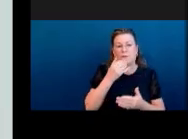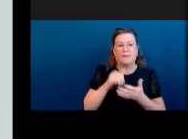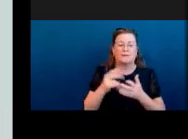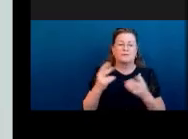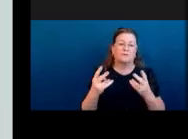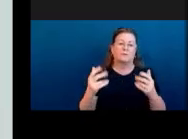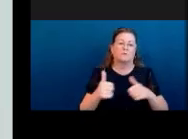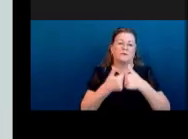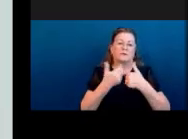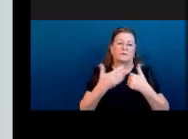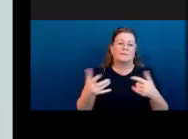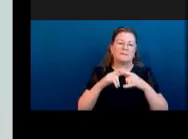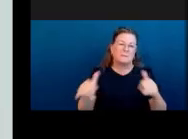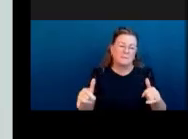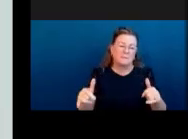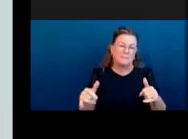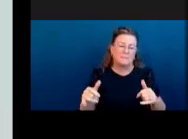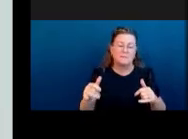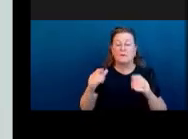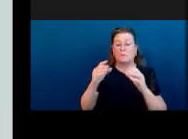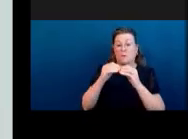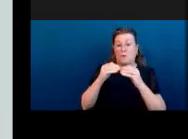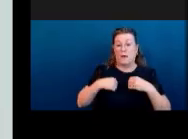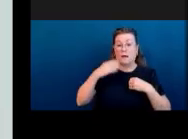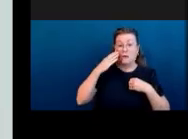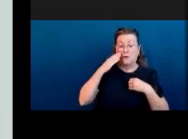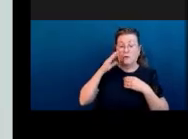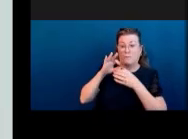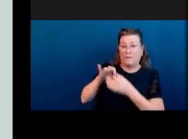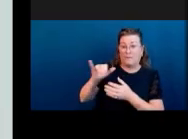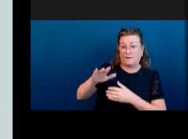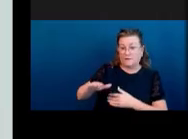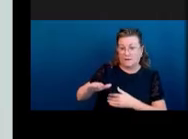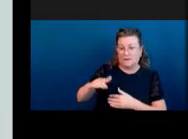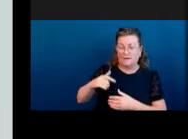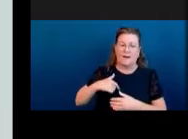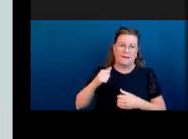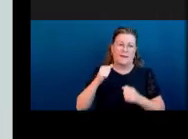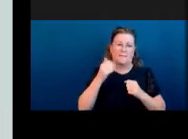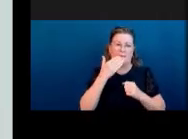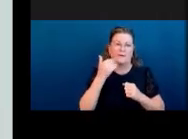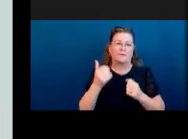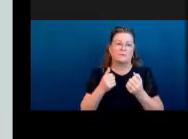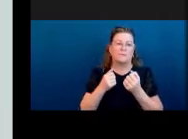about them, the better I can support their feeding. I know a kid needs a lot of vestibular input and a lot of